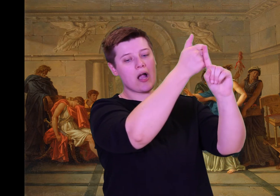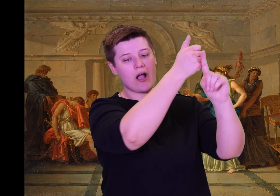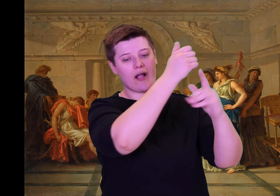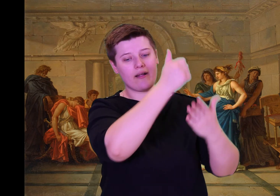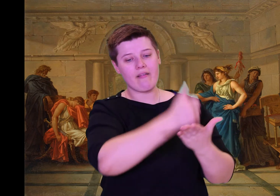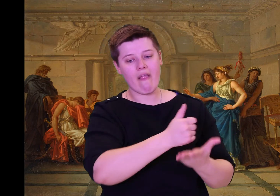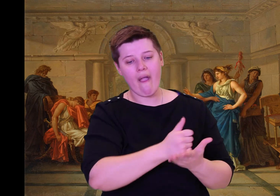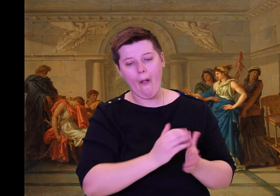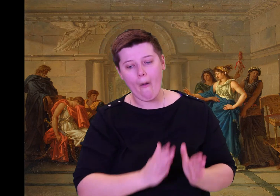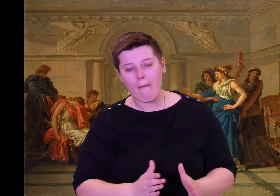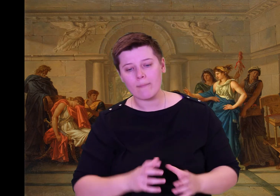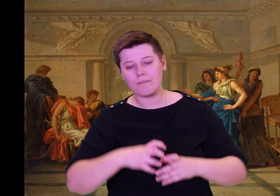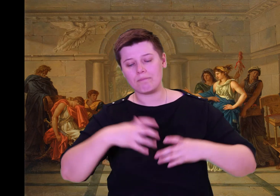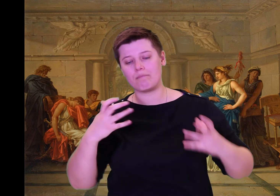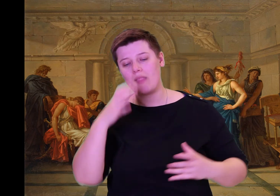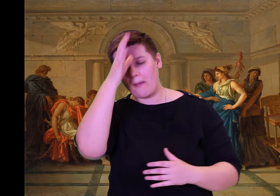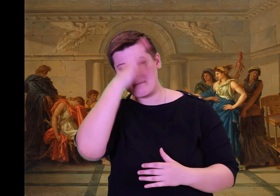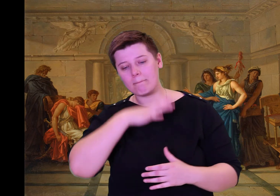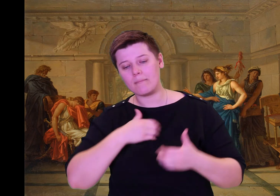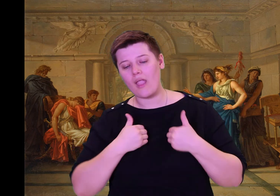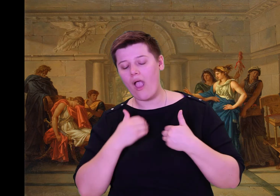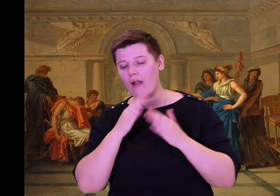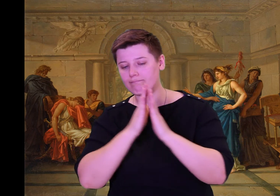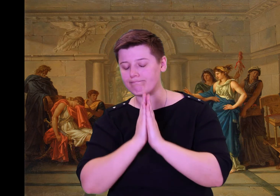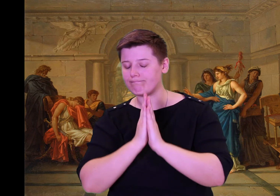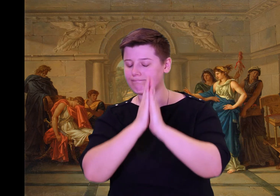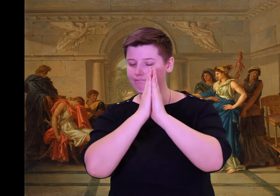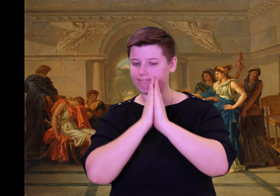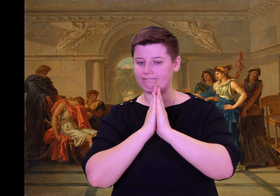already in the house of Hades!"